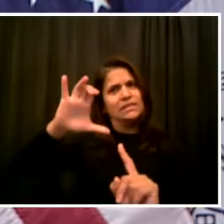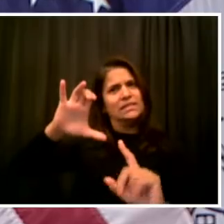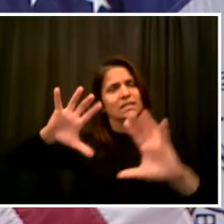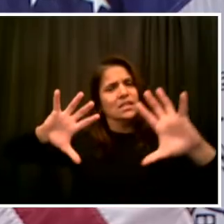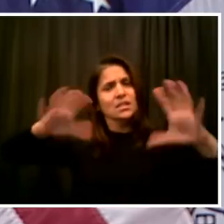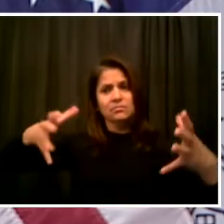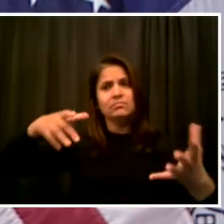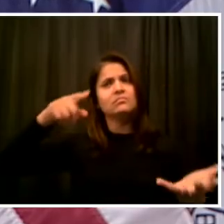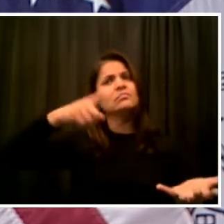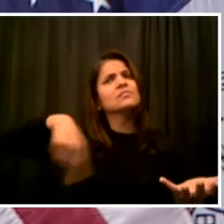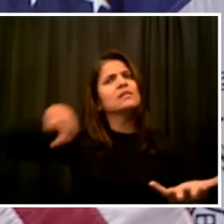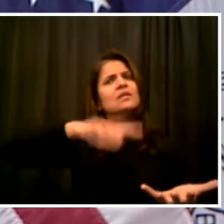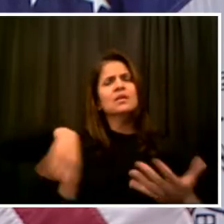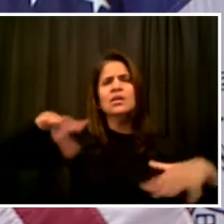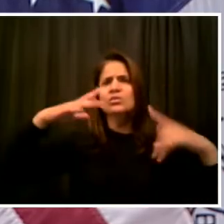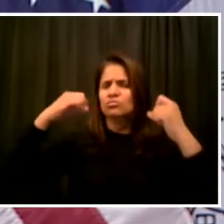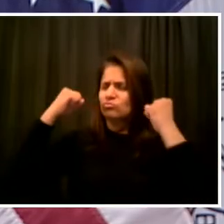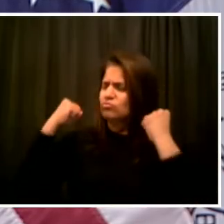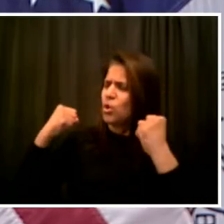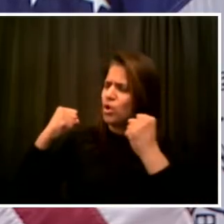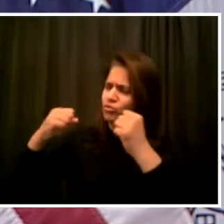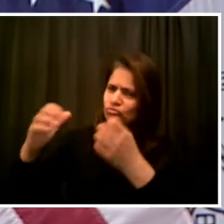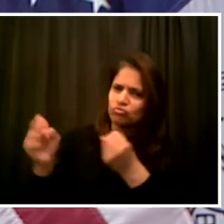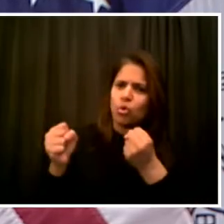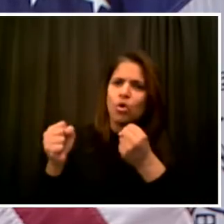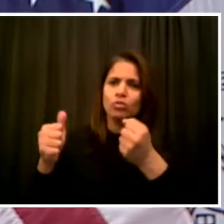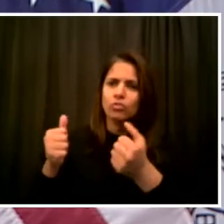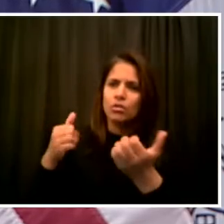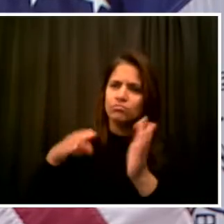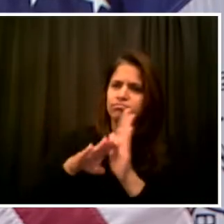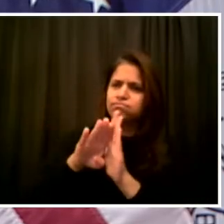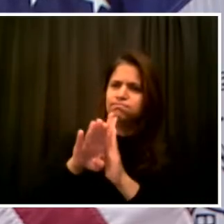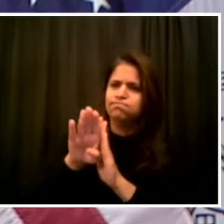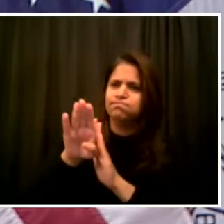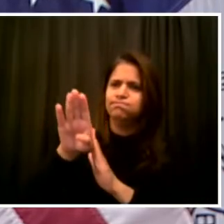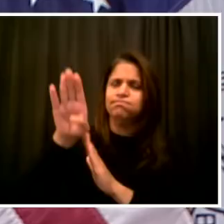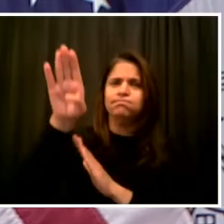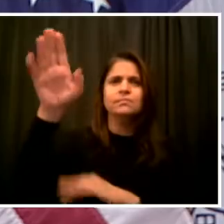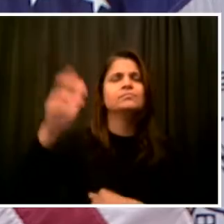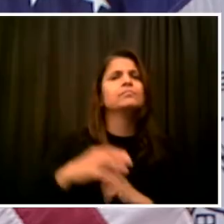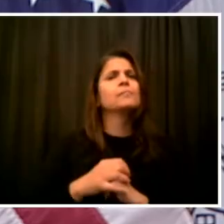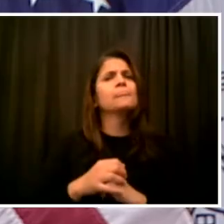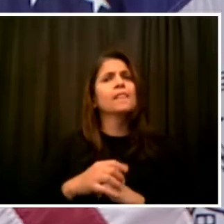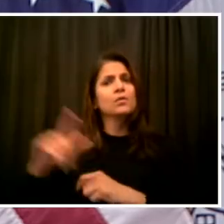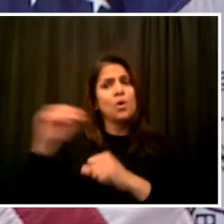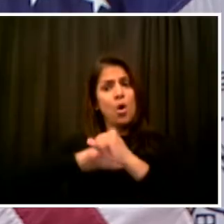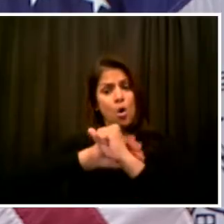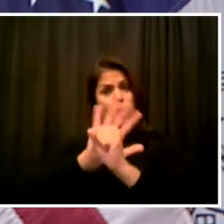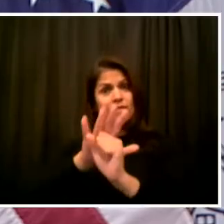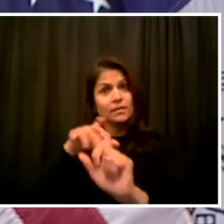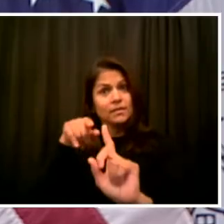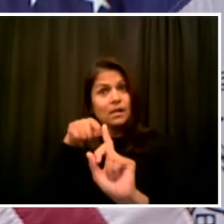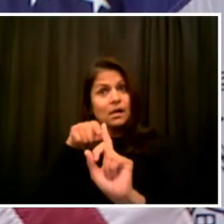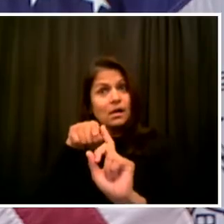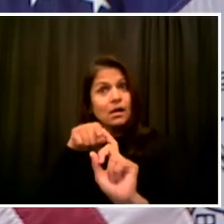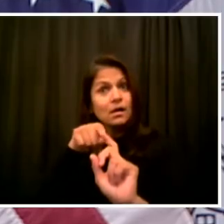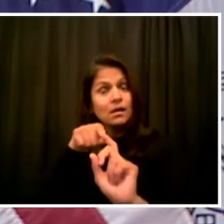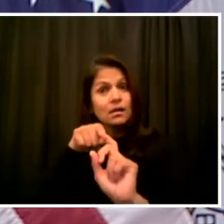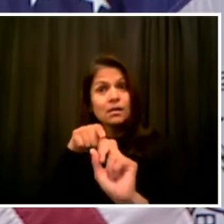THAT I GSONGI T O BE THE SAME LIKE ANY OTHER. LIKE EVERY OTHER CSIRIS,EV ERY